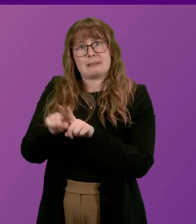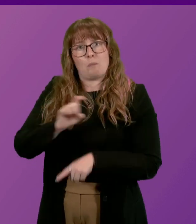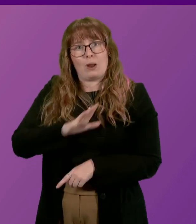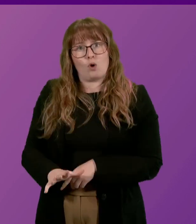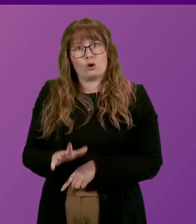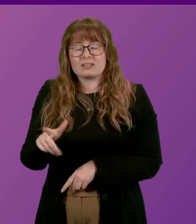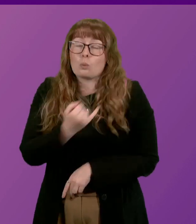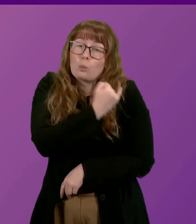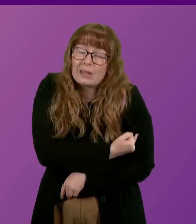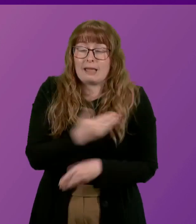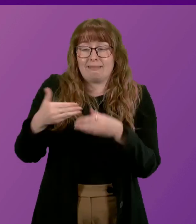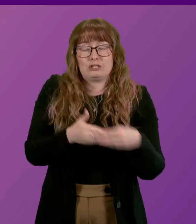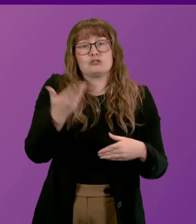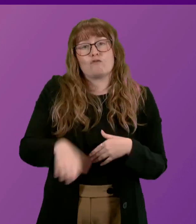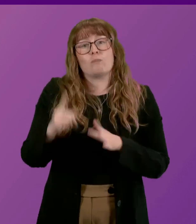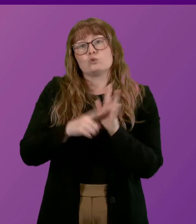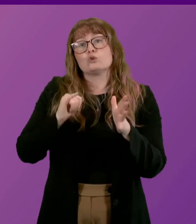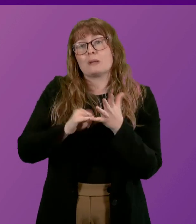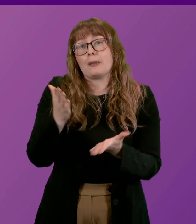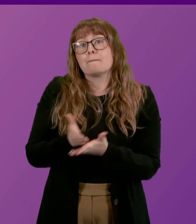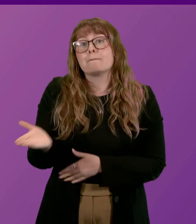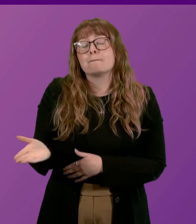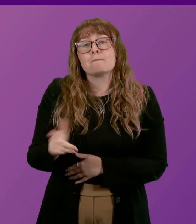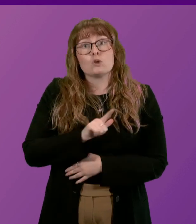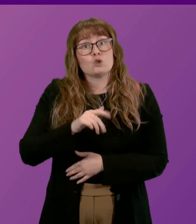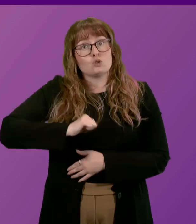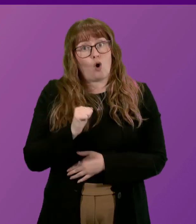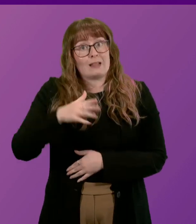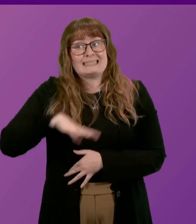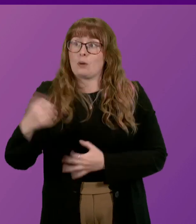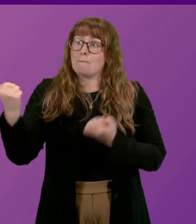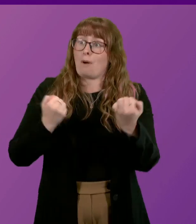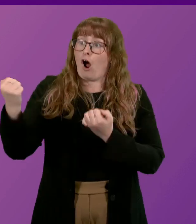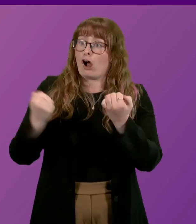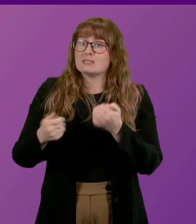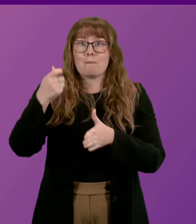weak leadership from John Swinney. When Scotland needs buses, the SNP Government buys from China;